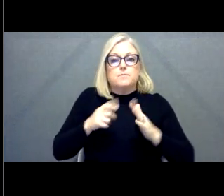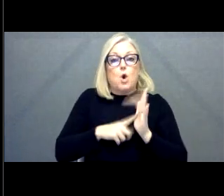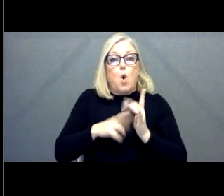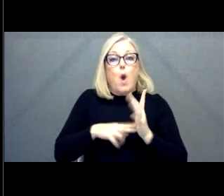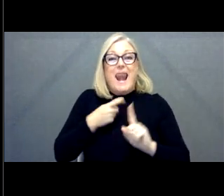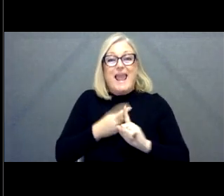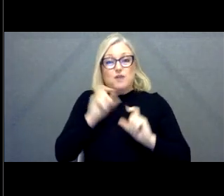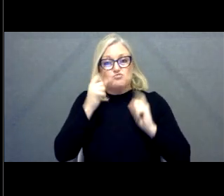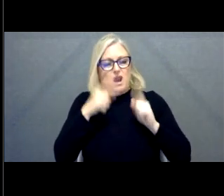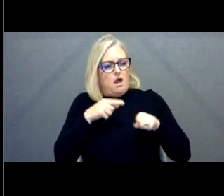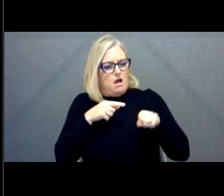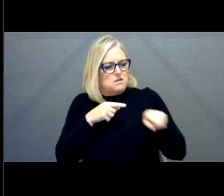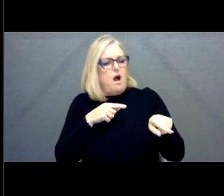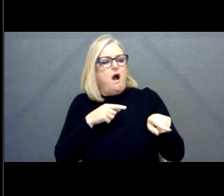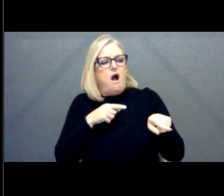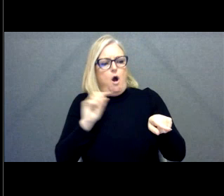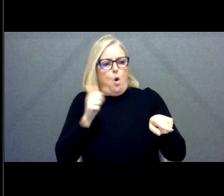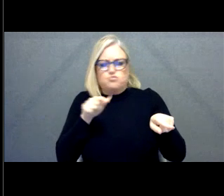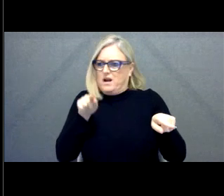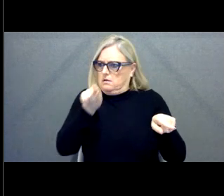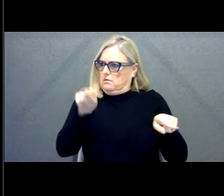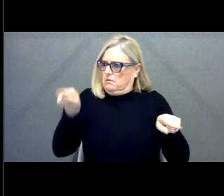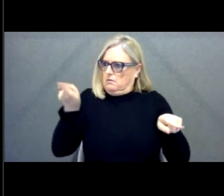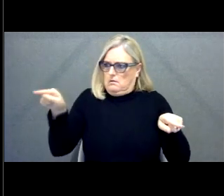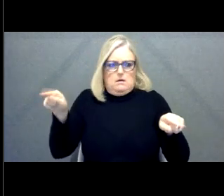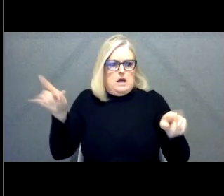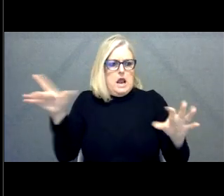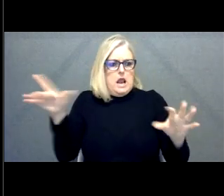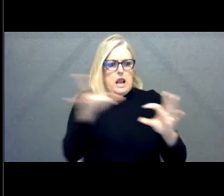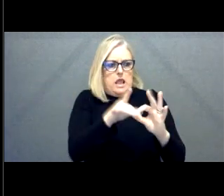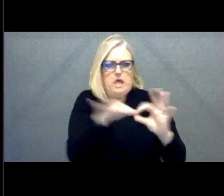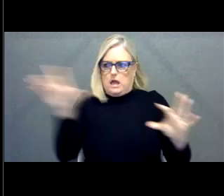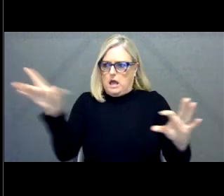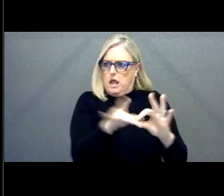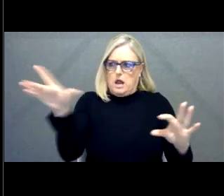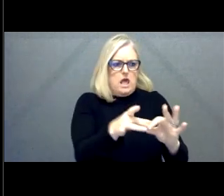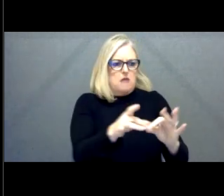them because they're already in contact with the um with the organizations that would have been